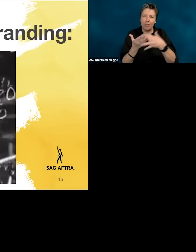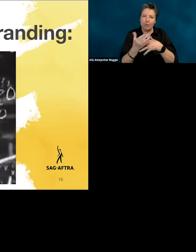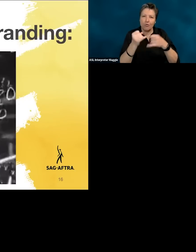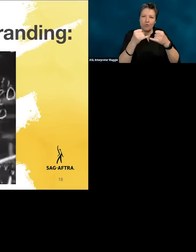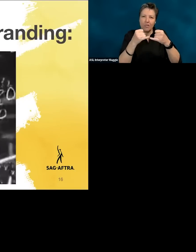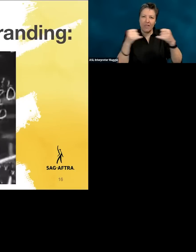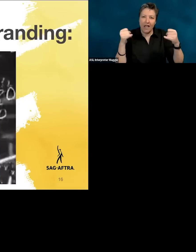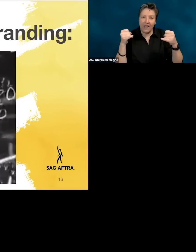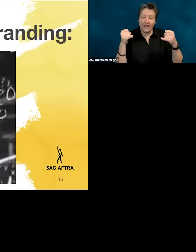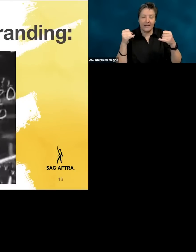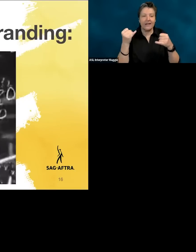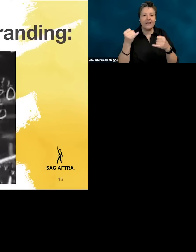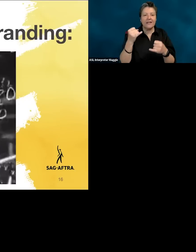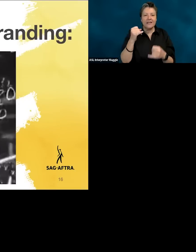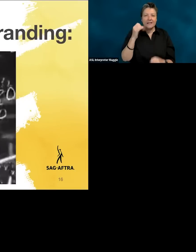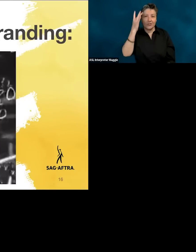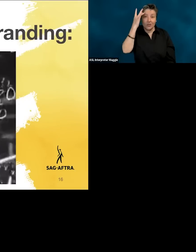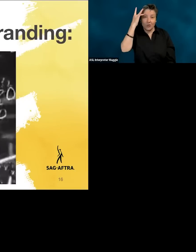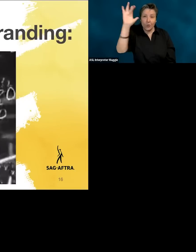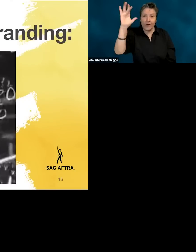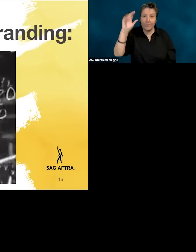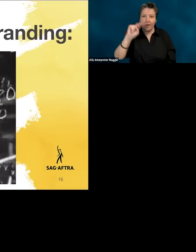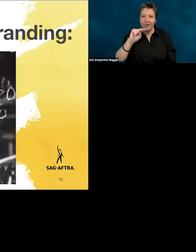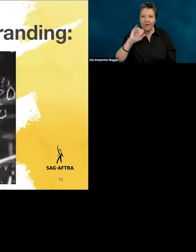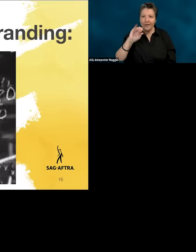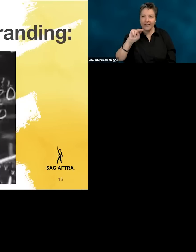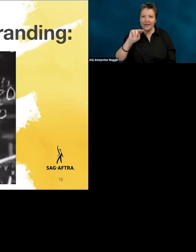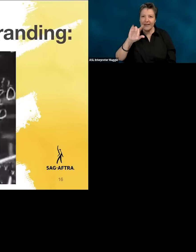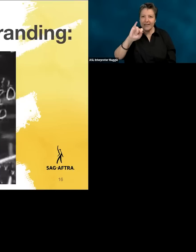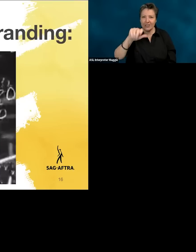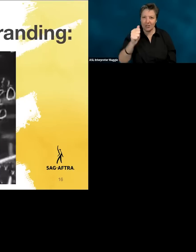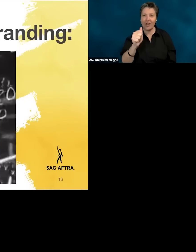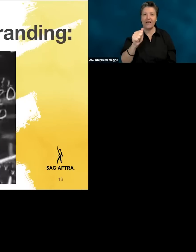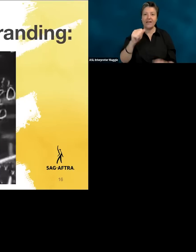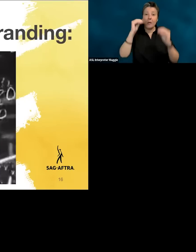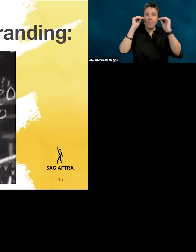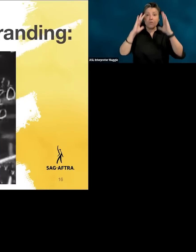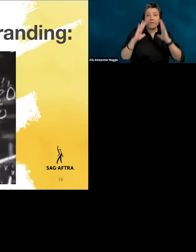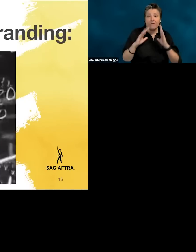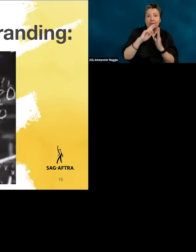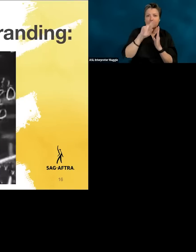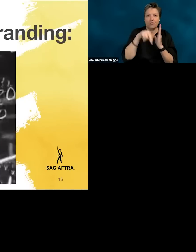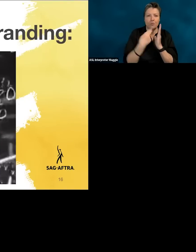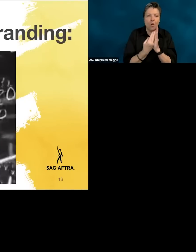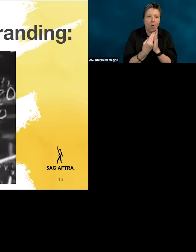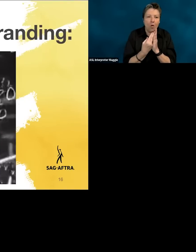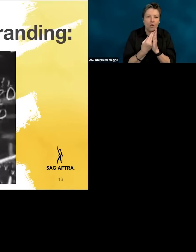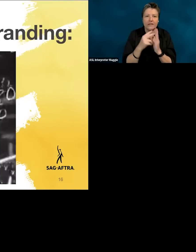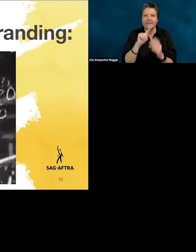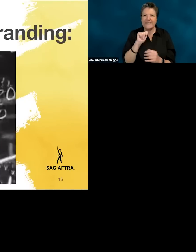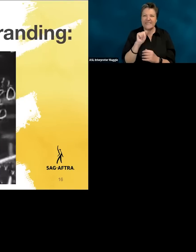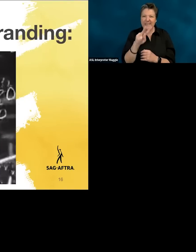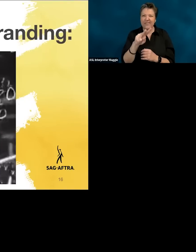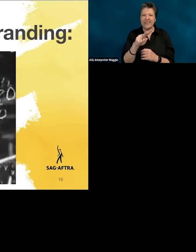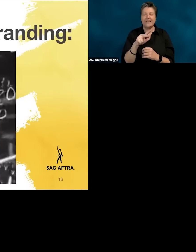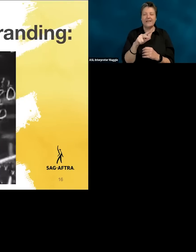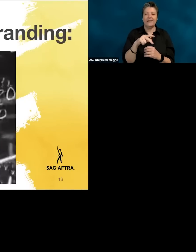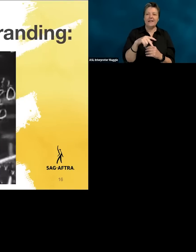So he's booked professor, proctor and many other roles in TV under this through line and he was recently pinned for three TV shows